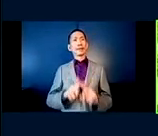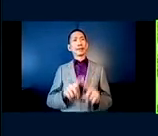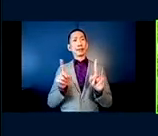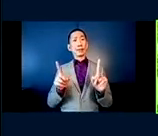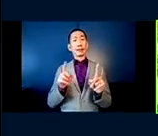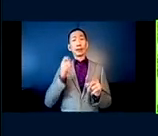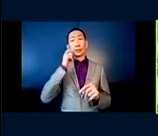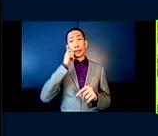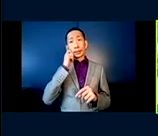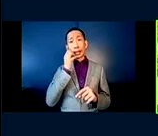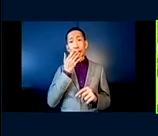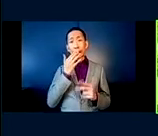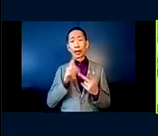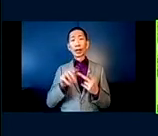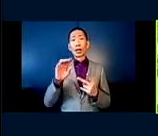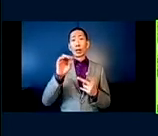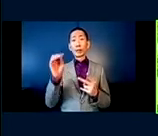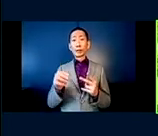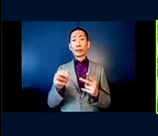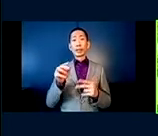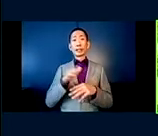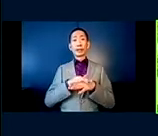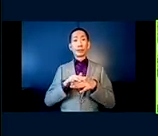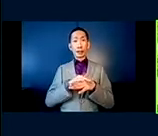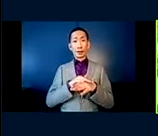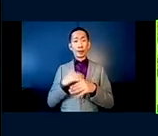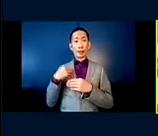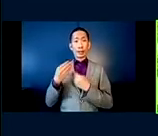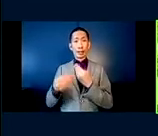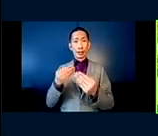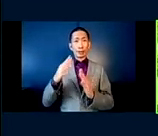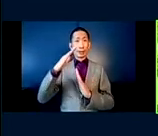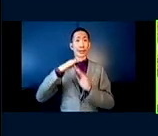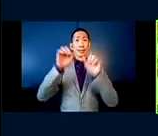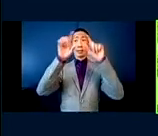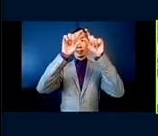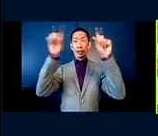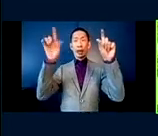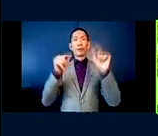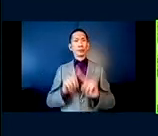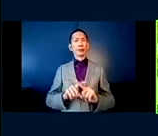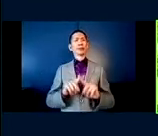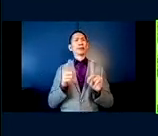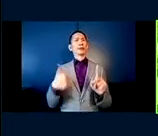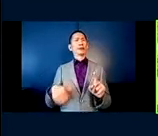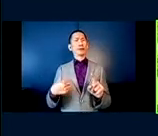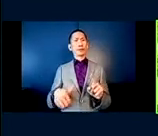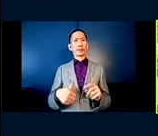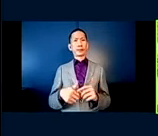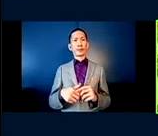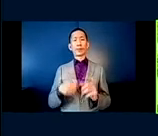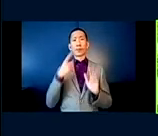THERE'S SIGNIFICANT DIFFERENCES THERE IN SKIN COLOR, ALSO PERCENTAGE NATIVE AMERICAN ANCESTRY AT THE TOP OF THE CHART